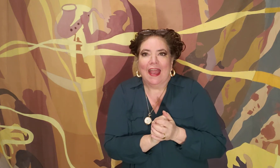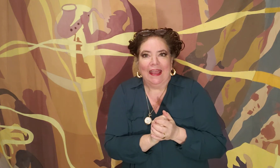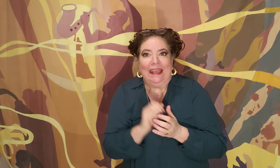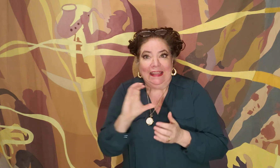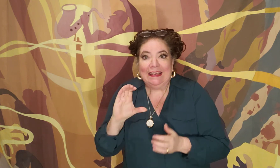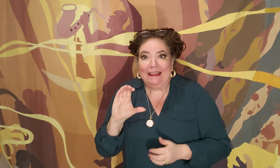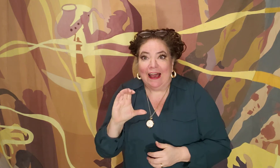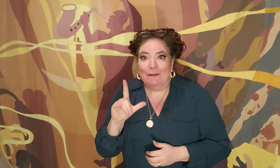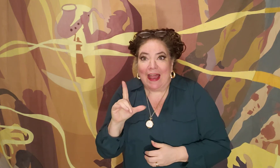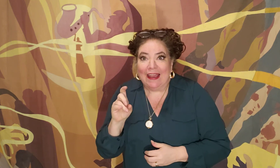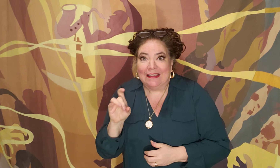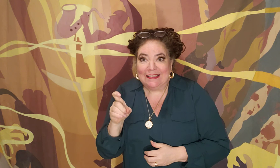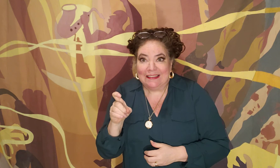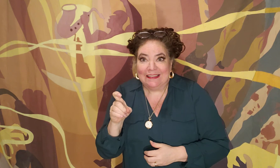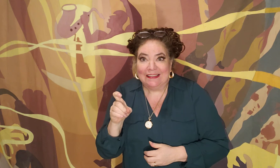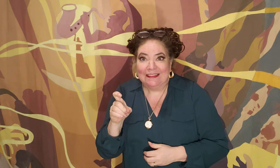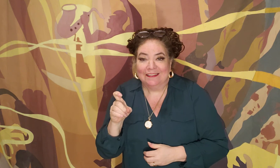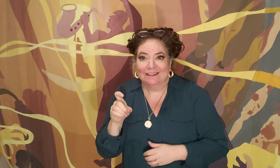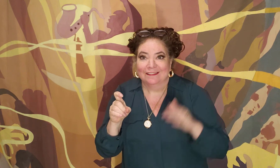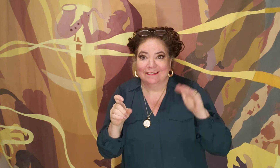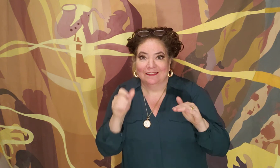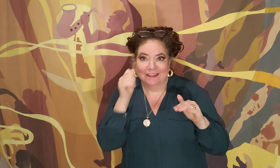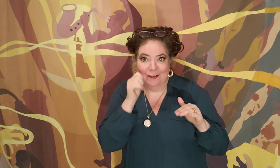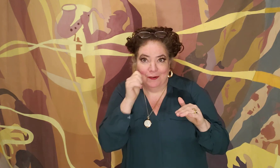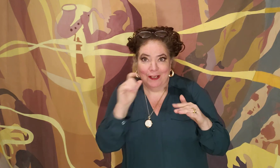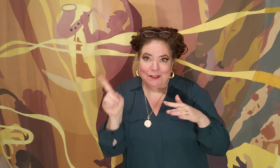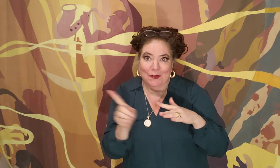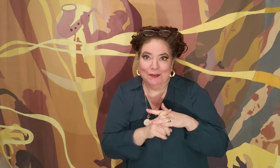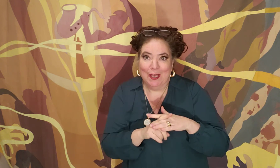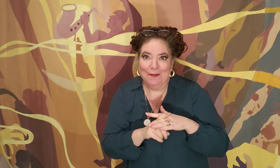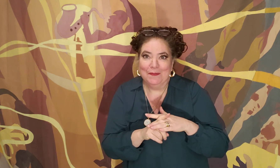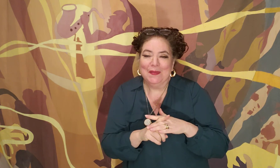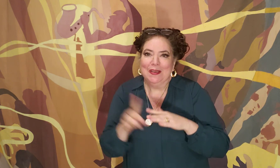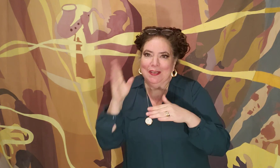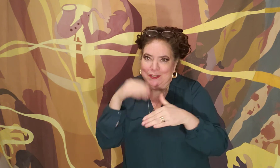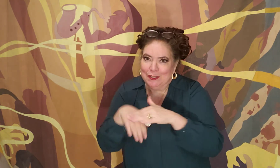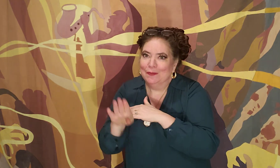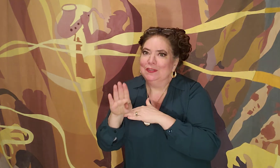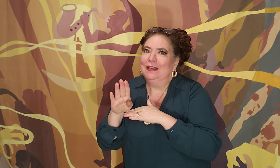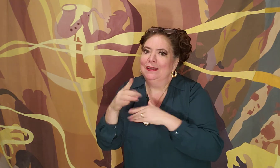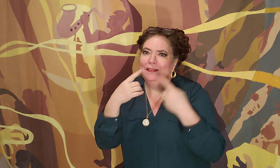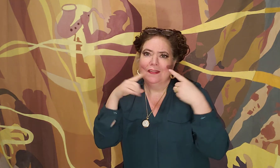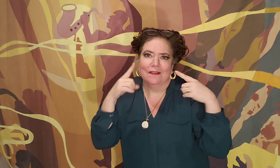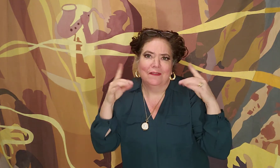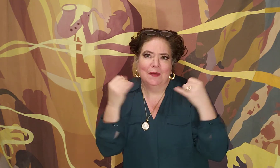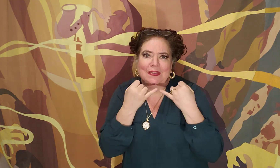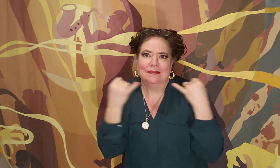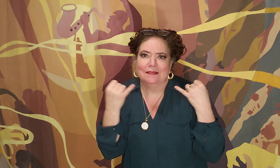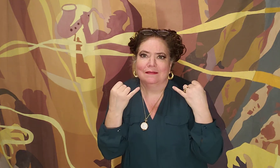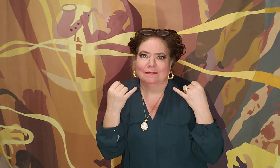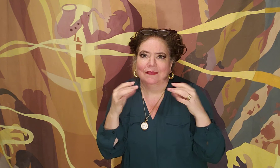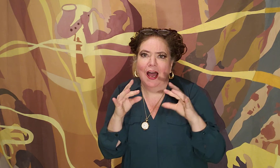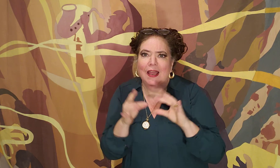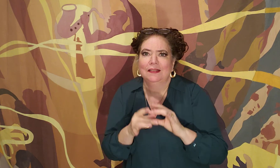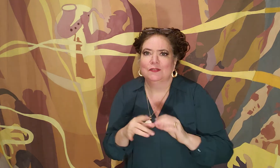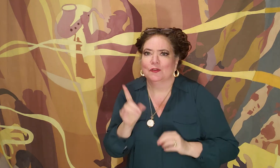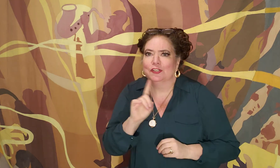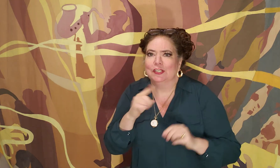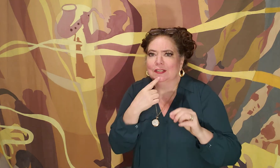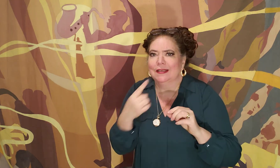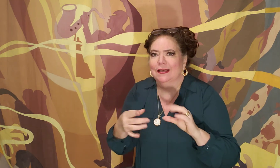And in the climax, Little Red shows up. She comes in.. the famous lines where she says,